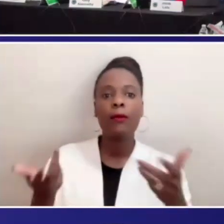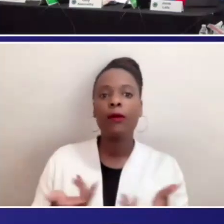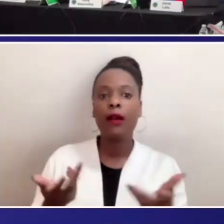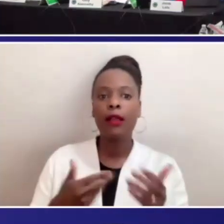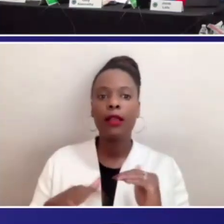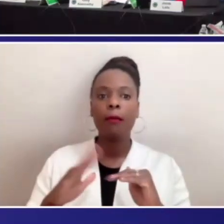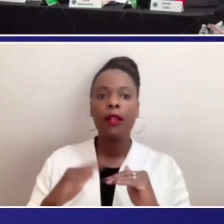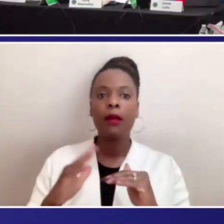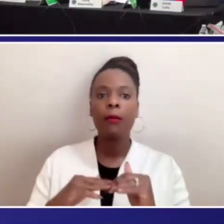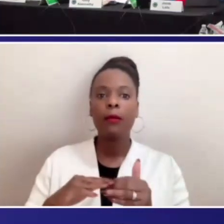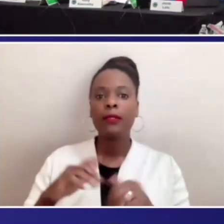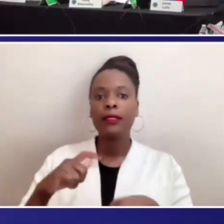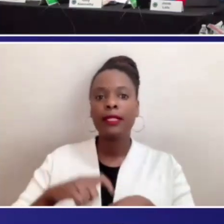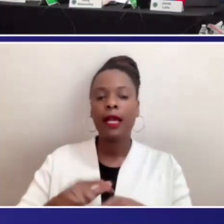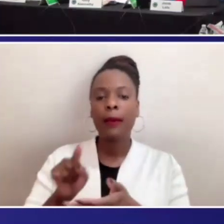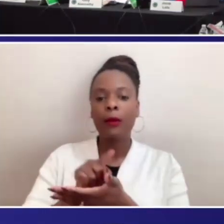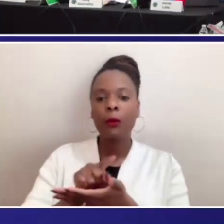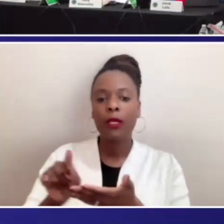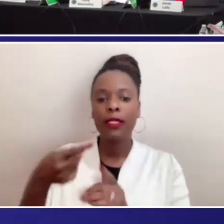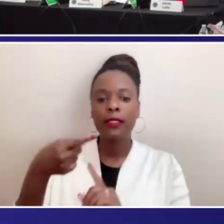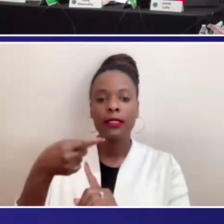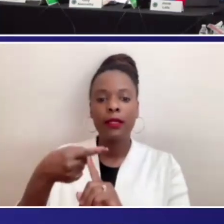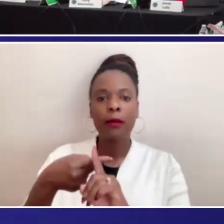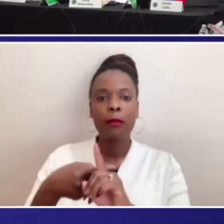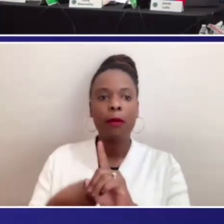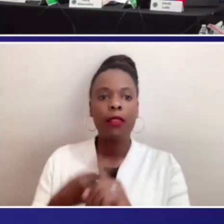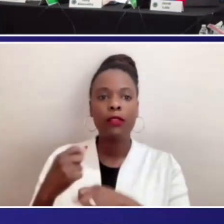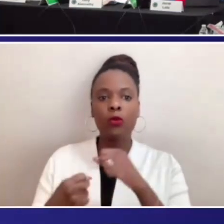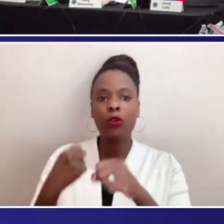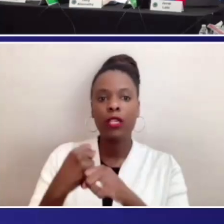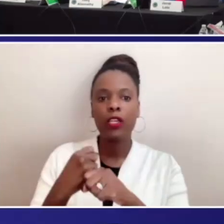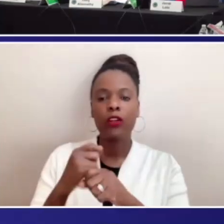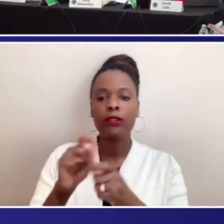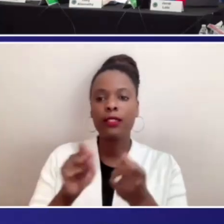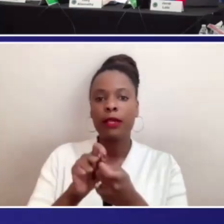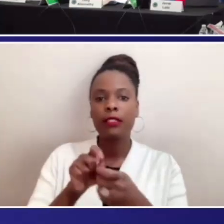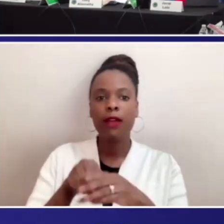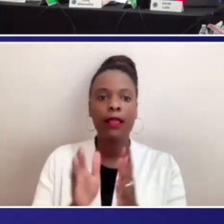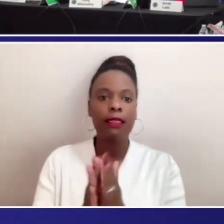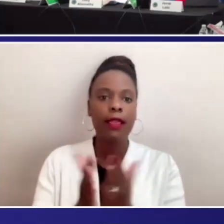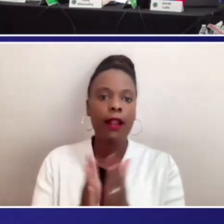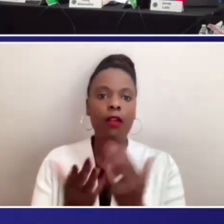months, or years that is specified in the catalog, marketing materials, or other official publications of an